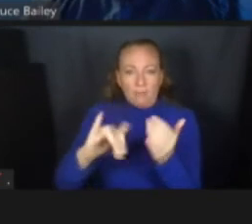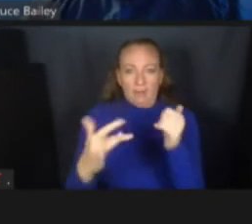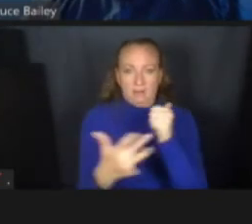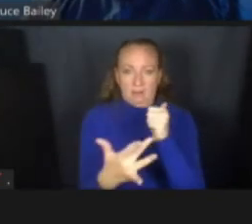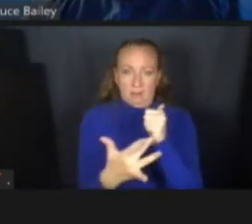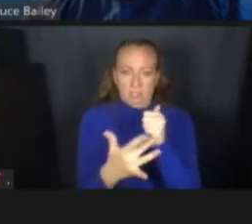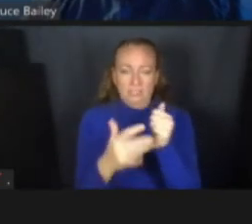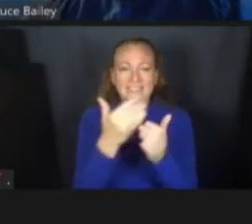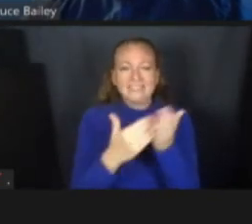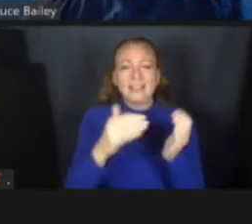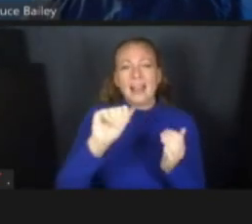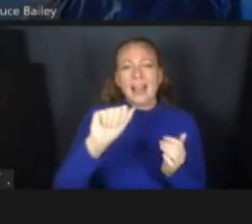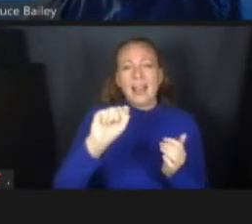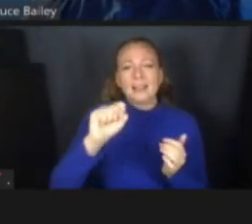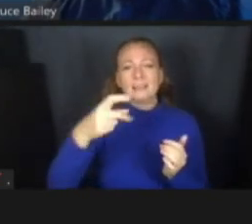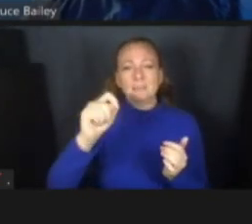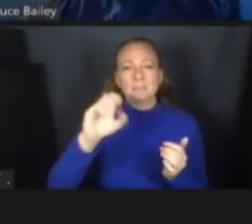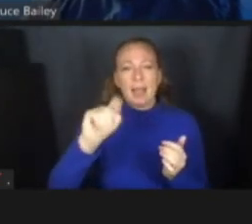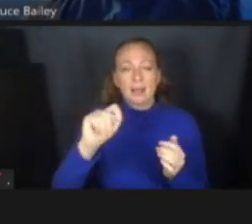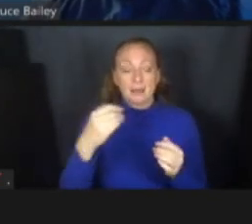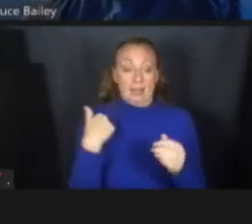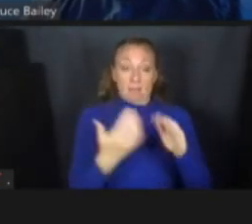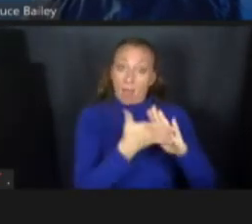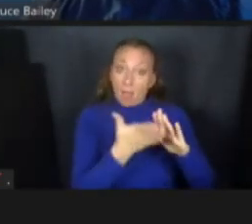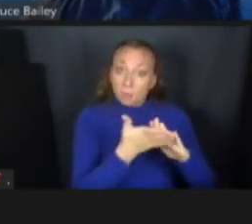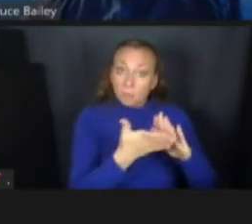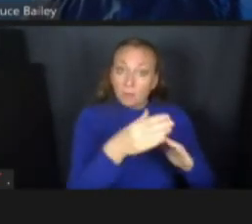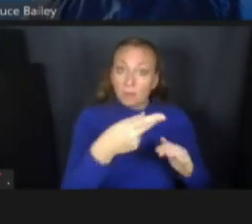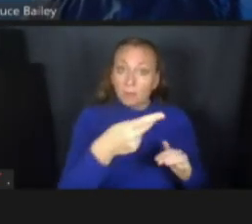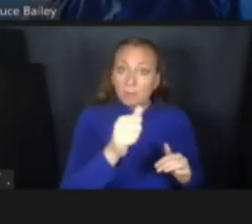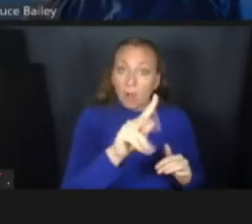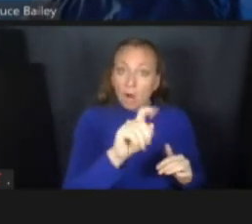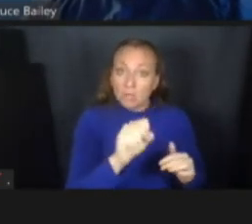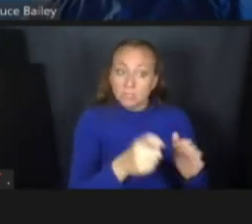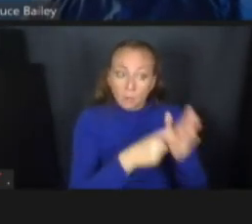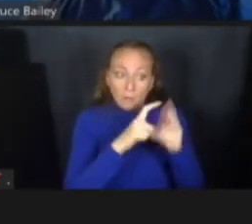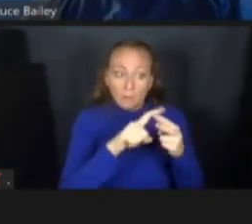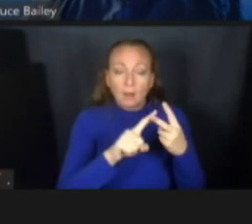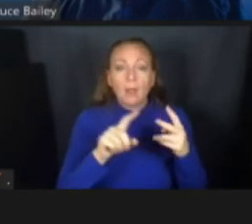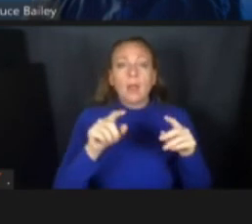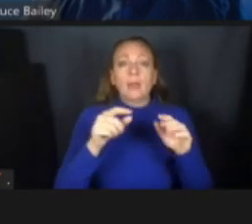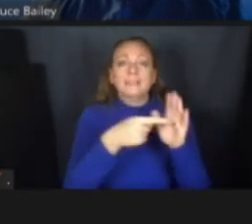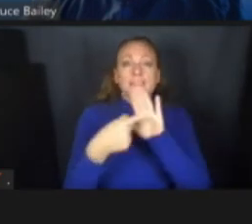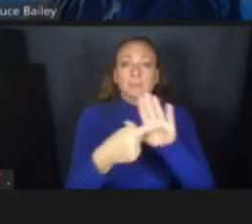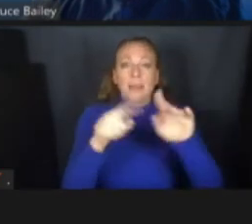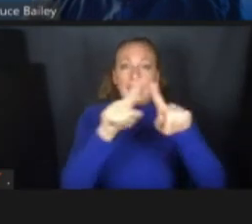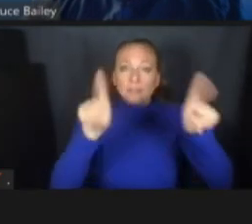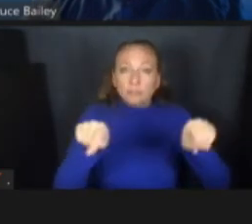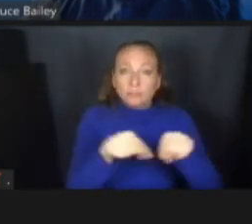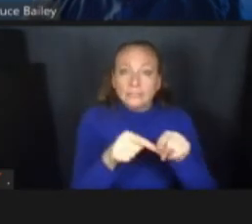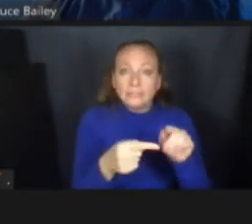We have operable parts requirements, display screen requirements, requirements for sound,